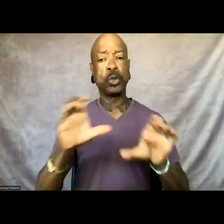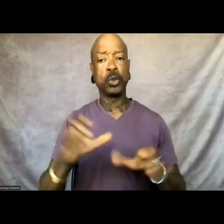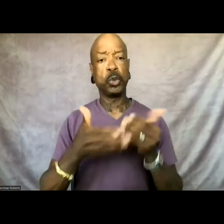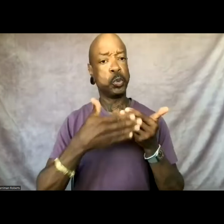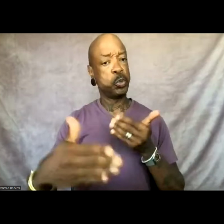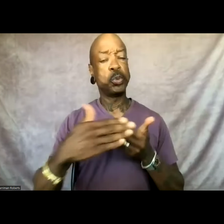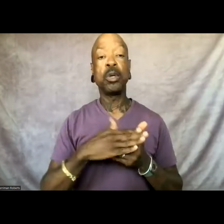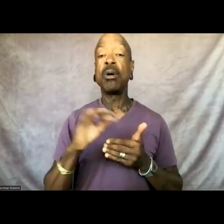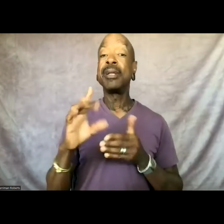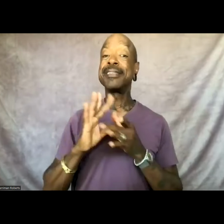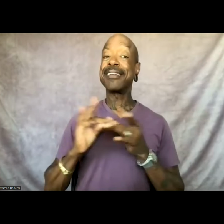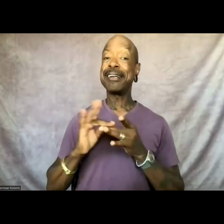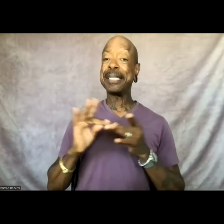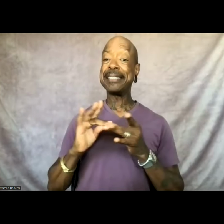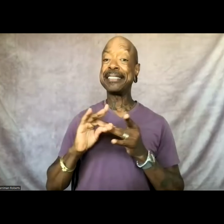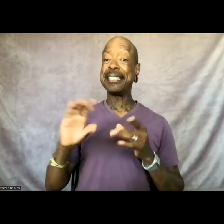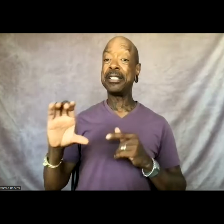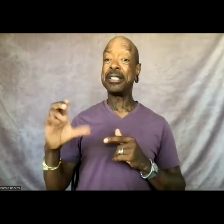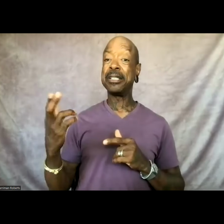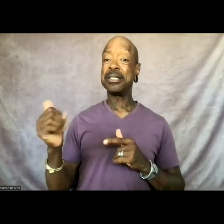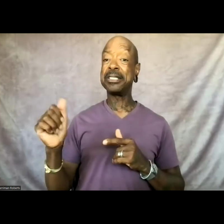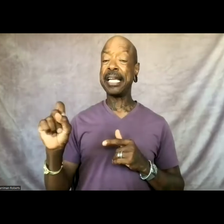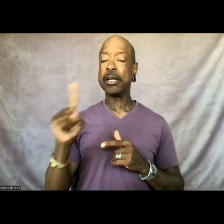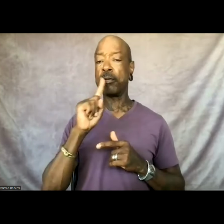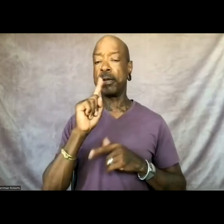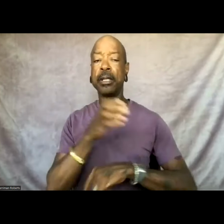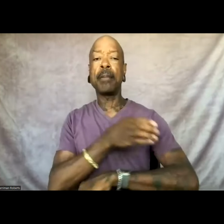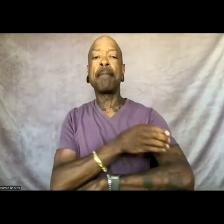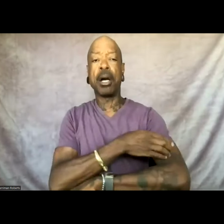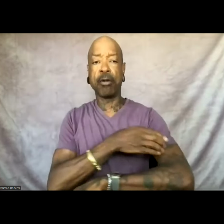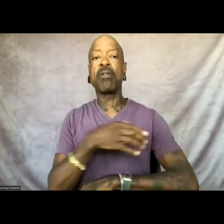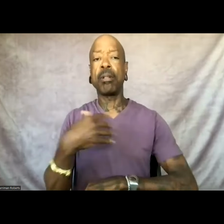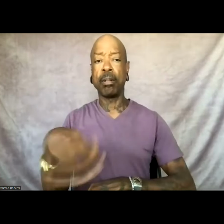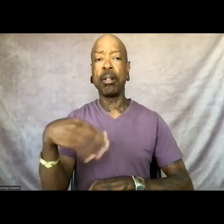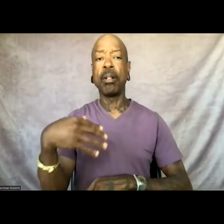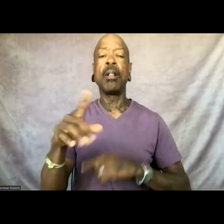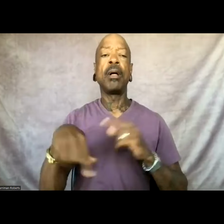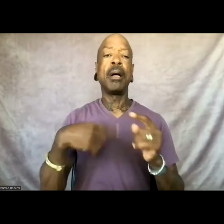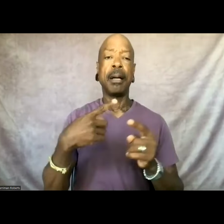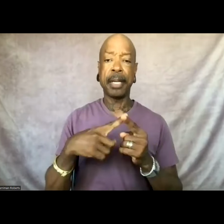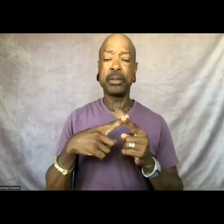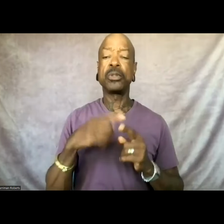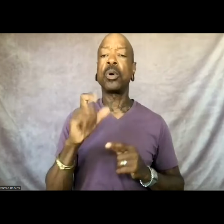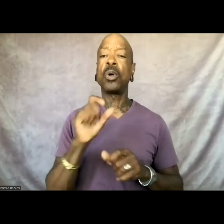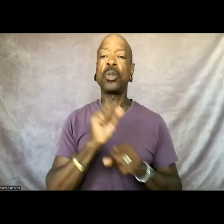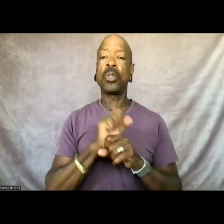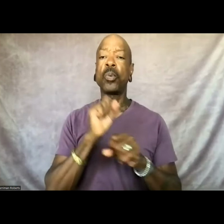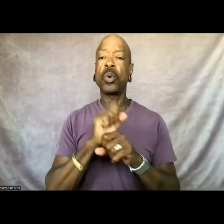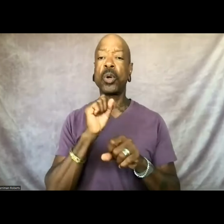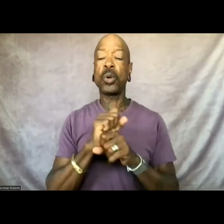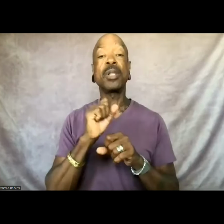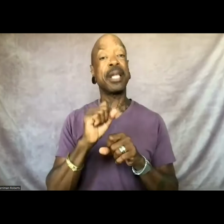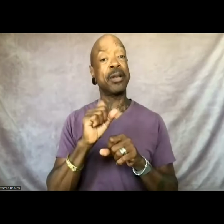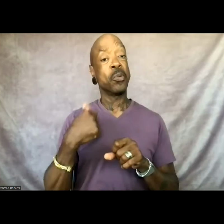Maybe a little bit of both. You can see we're making progress but we have a long ways ahead. And all of the